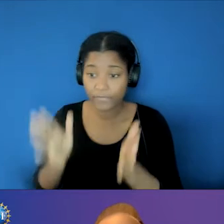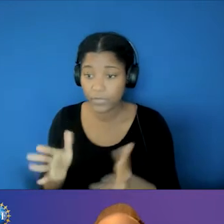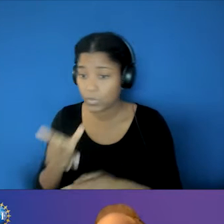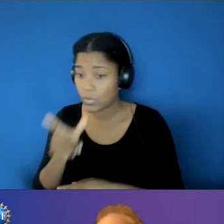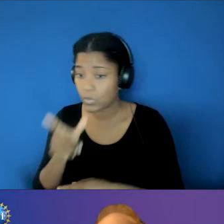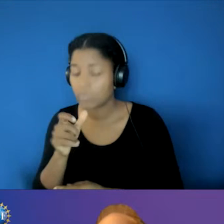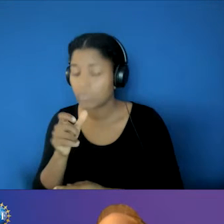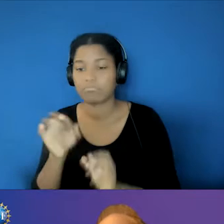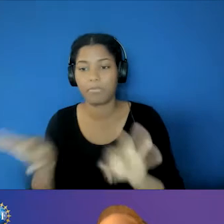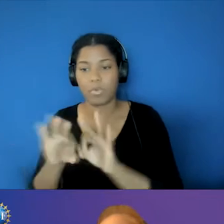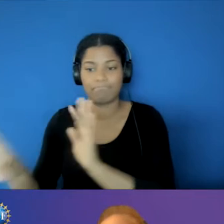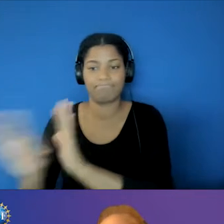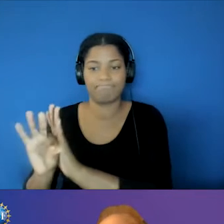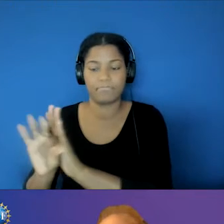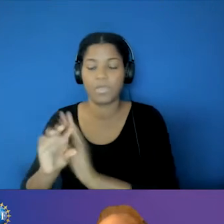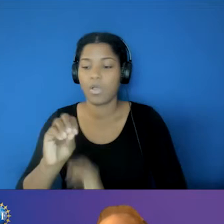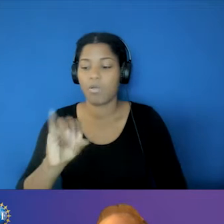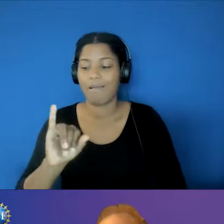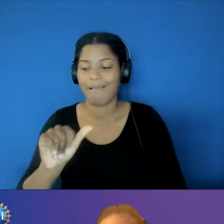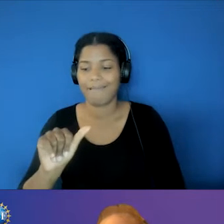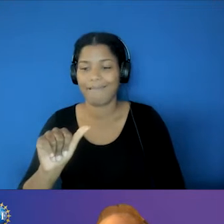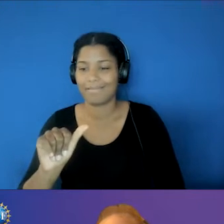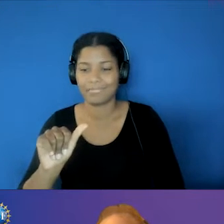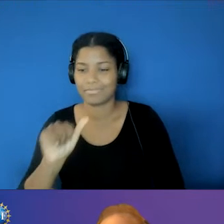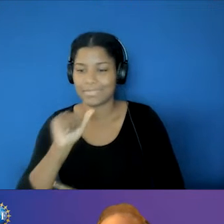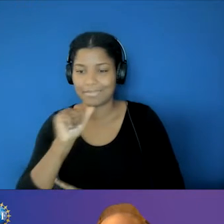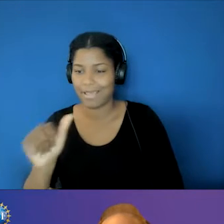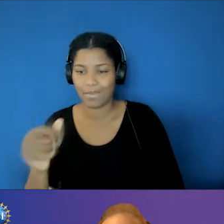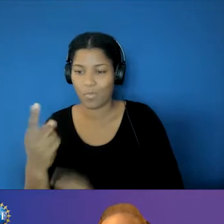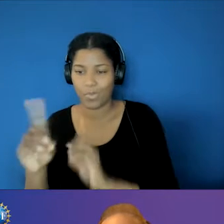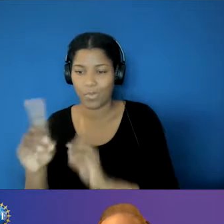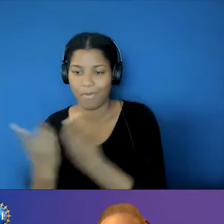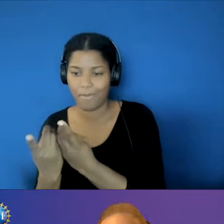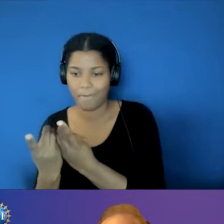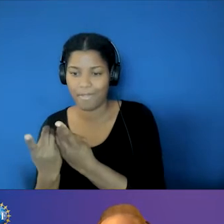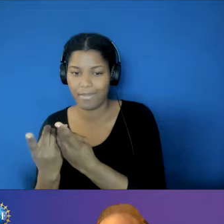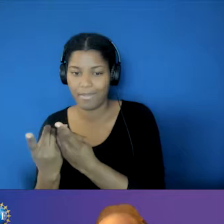and OIA is not one of those, divisions where your proposal will be reviewed.